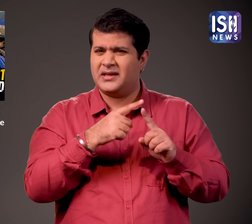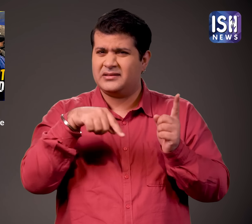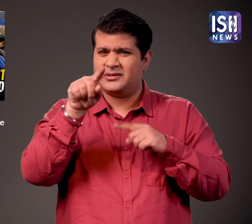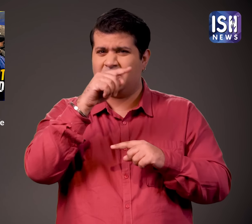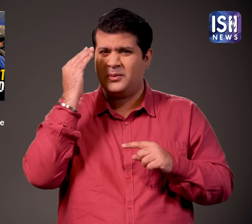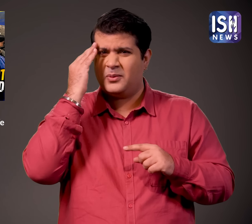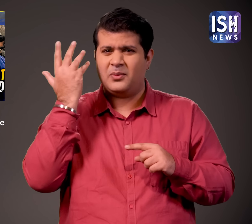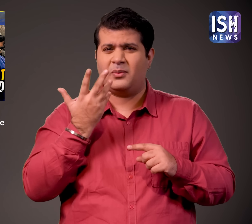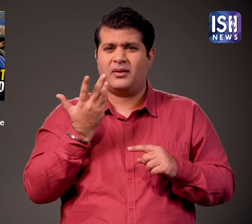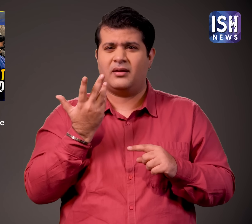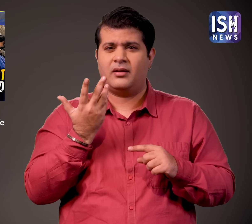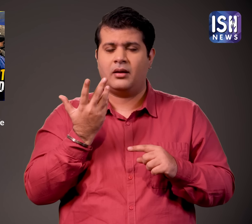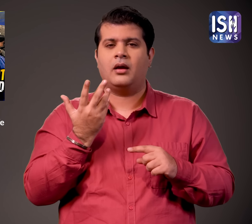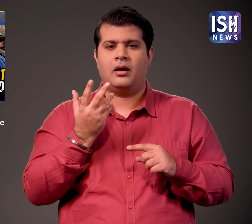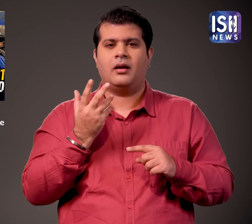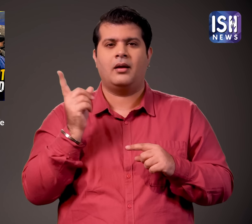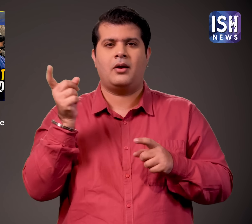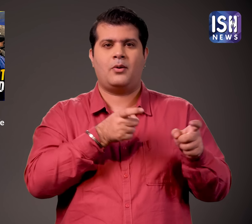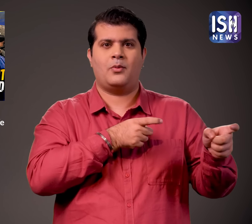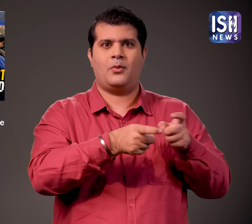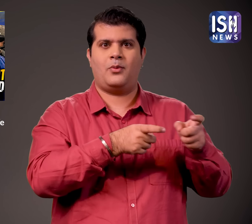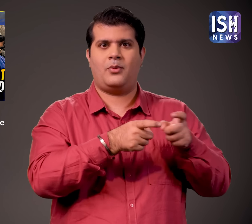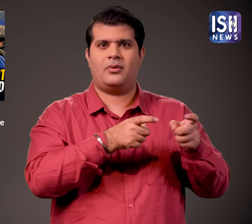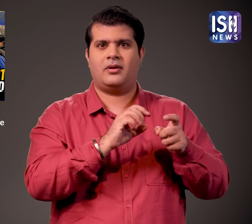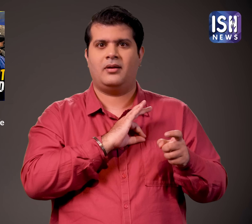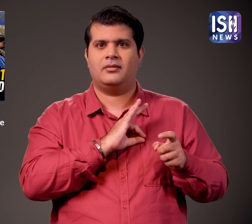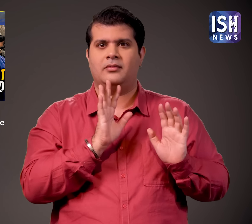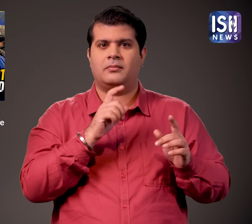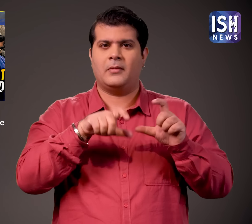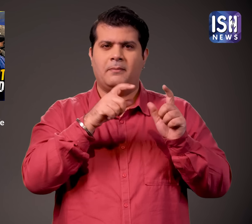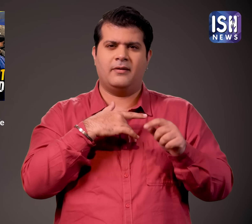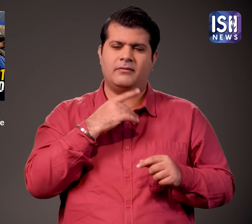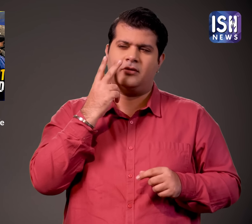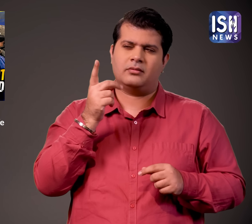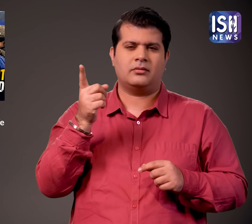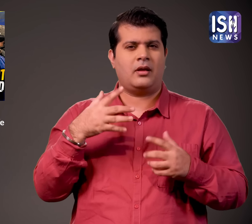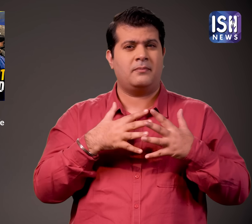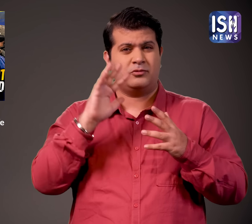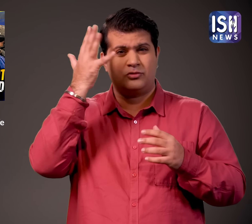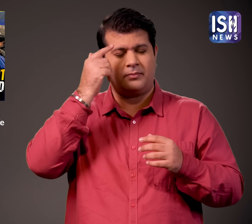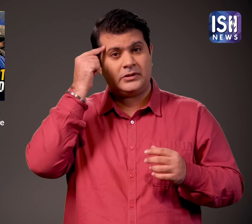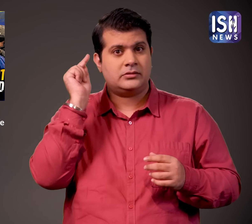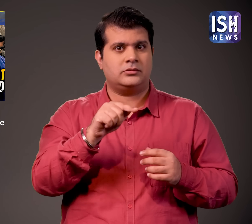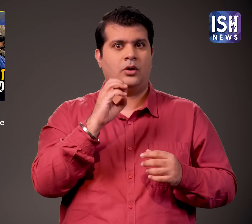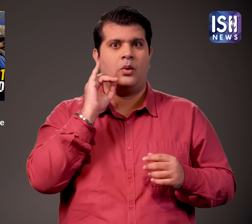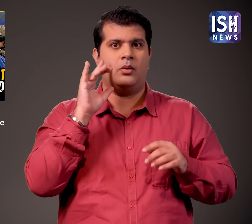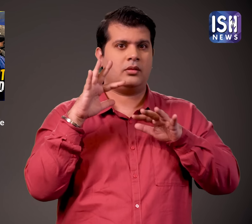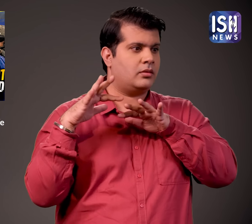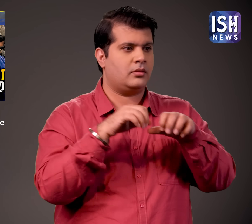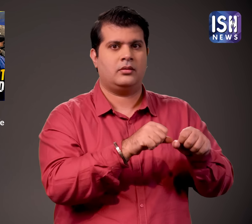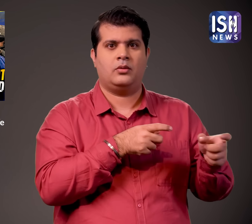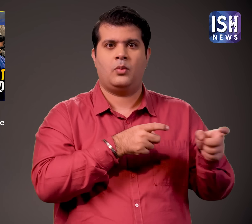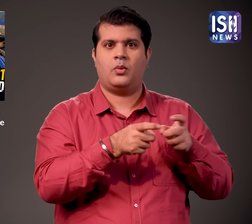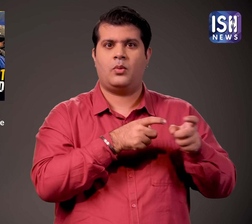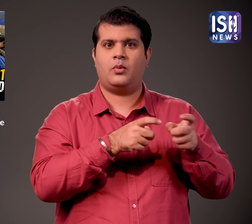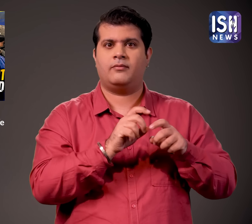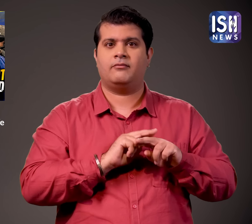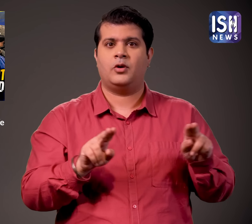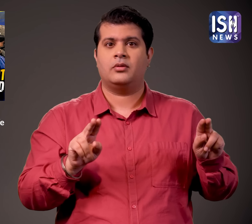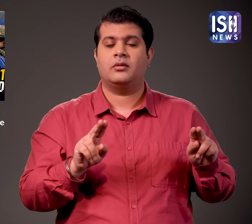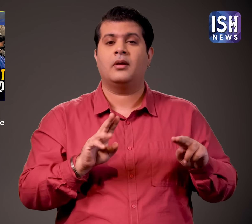Trump is known for wanting control and has long been eyeing Venezuela’s oil reserves.